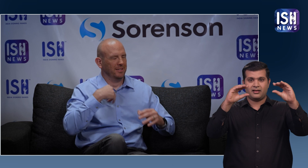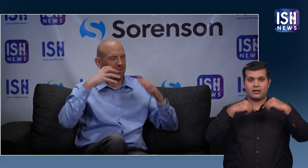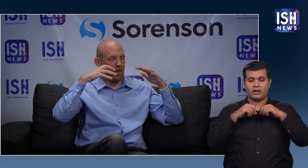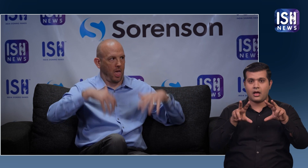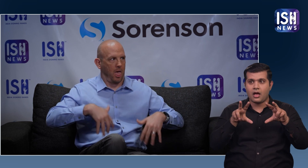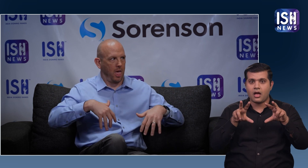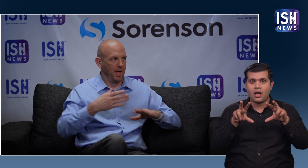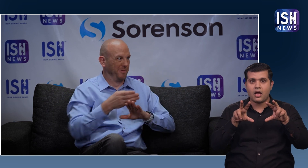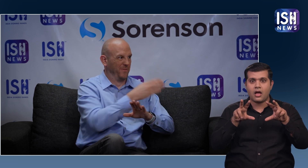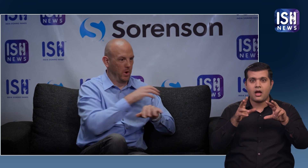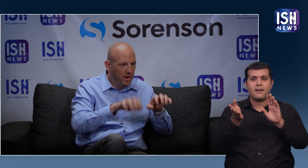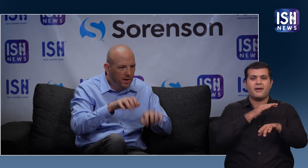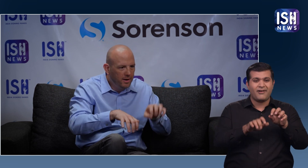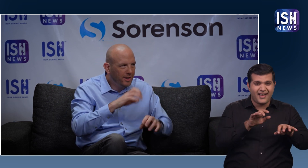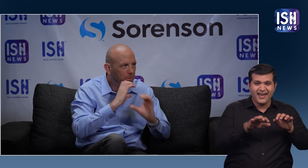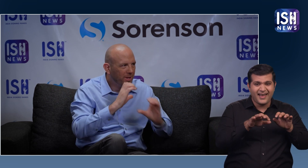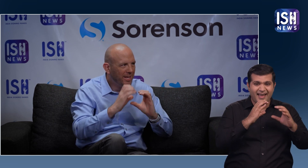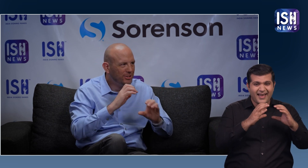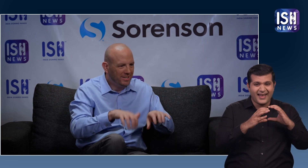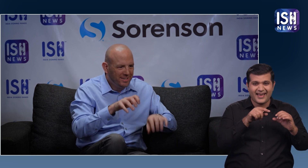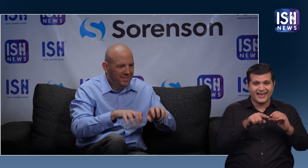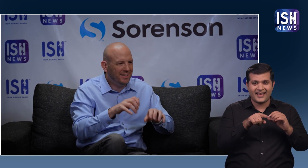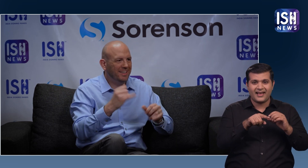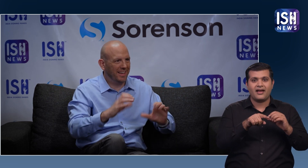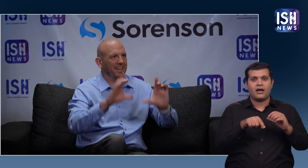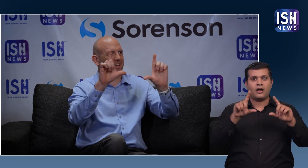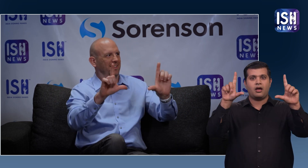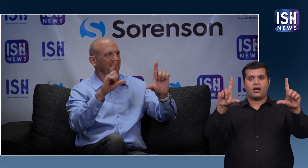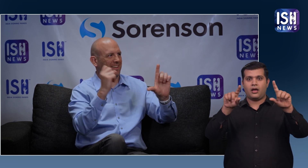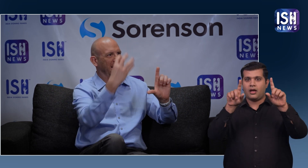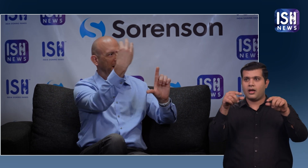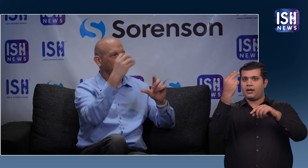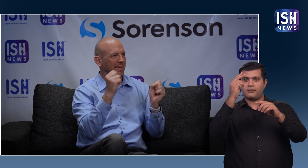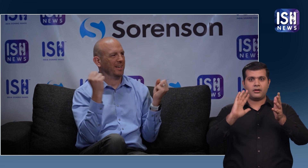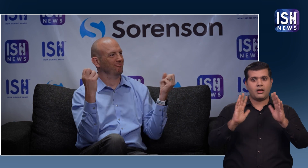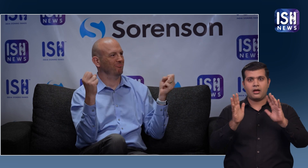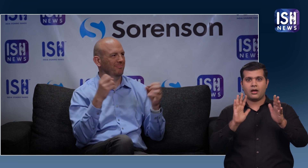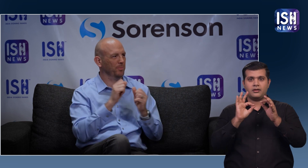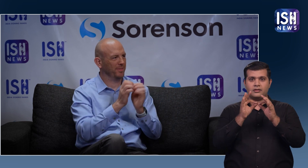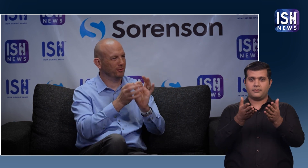I was shocked since earlier I used to communicate via TTY (Tele-Typewriter), and now it is a video phone, with camera where you can sign to the interpreter visually.